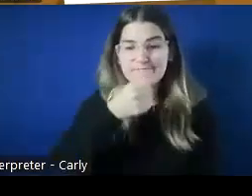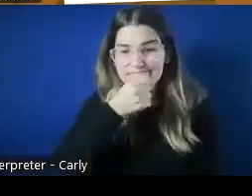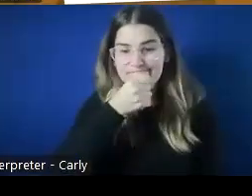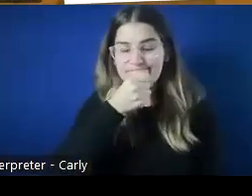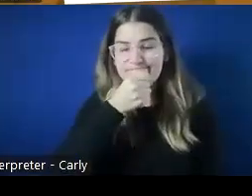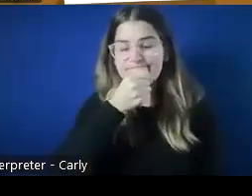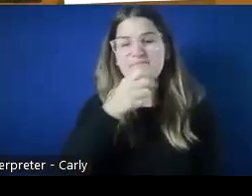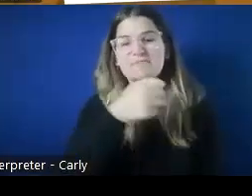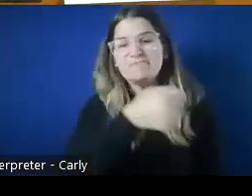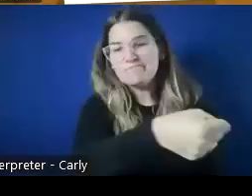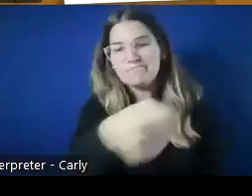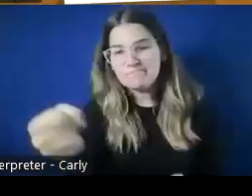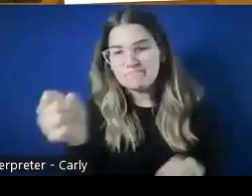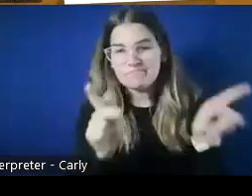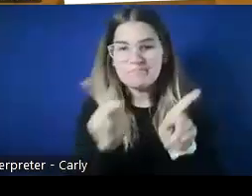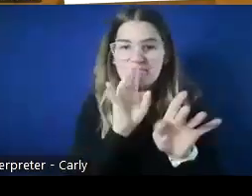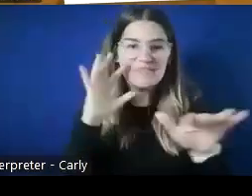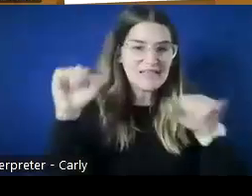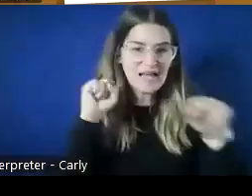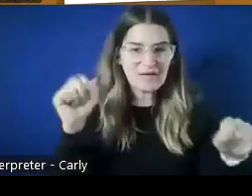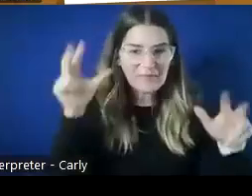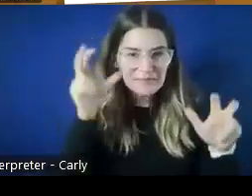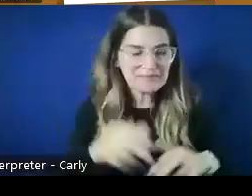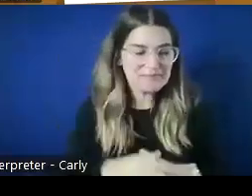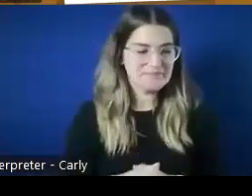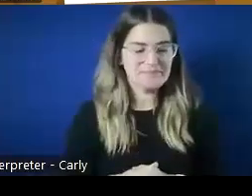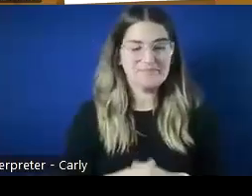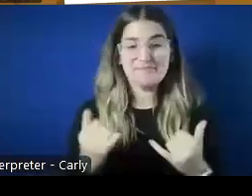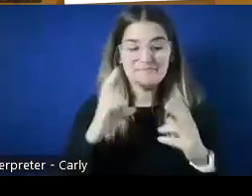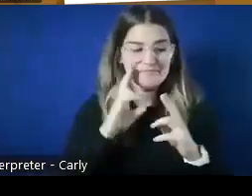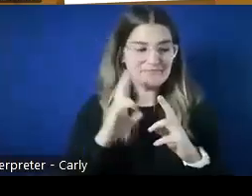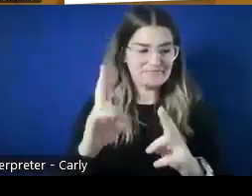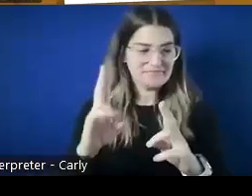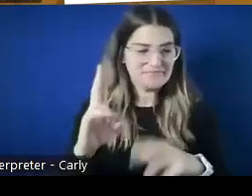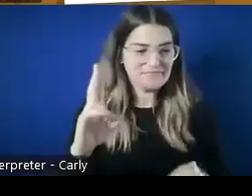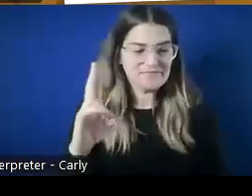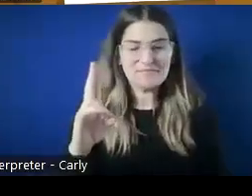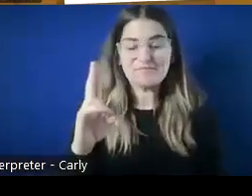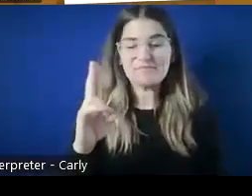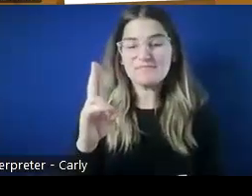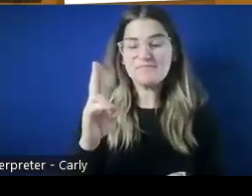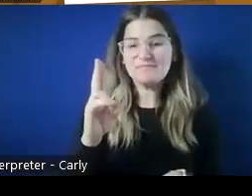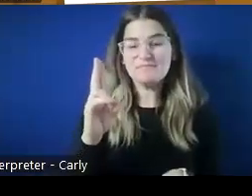ask questions again gives me great pleasure to be here today to talk about this exciting uh new